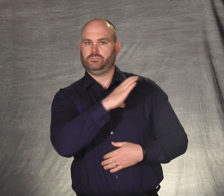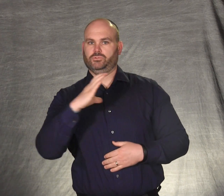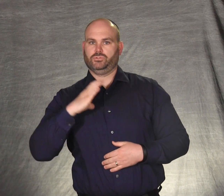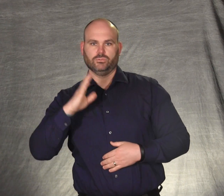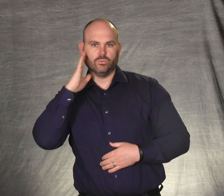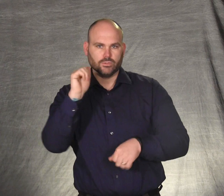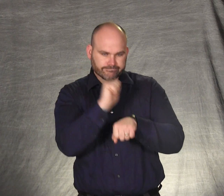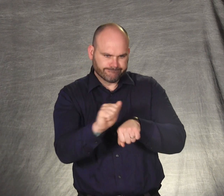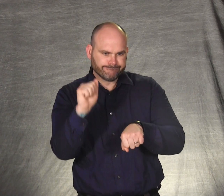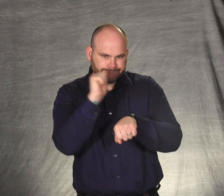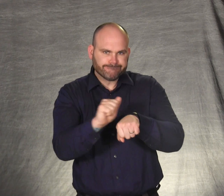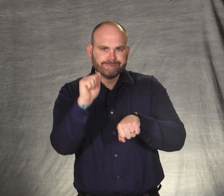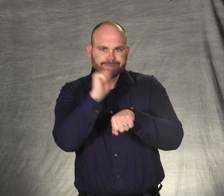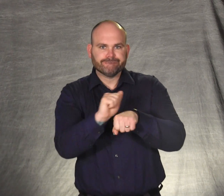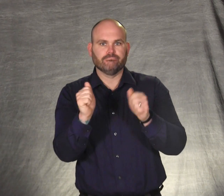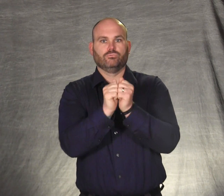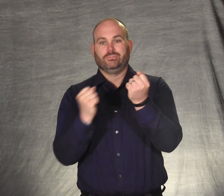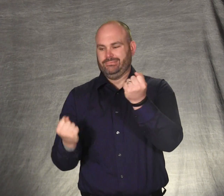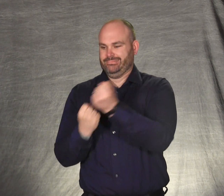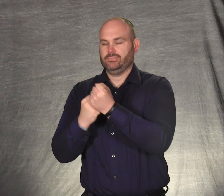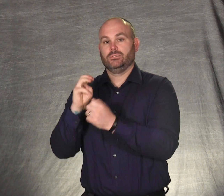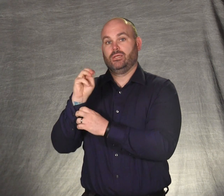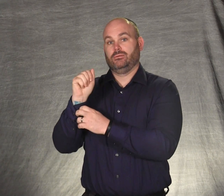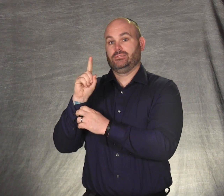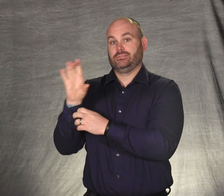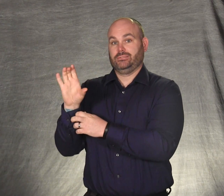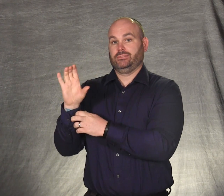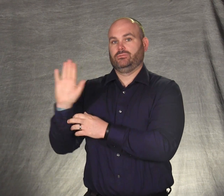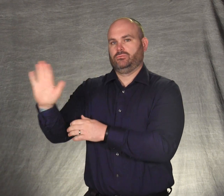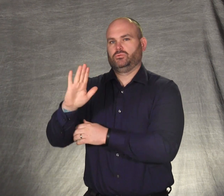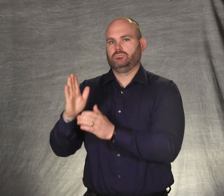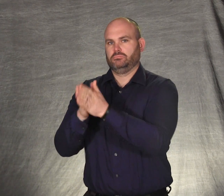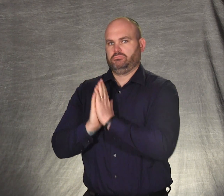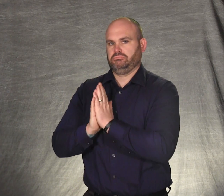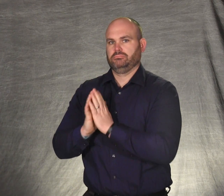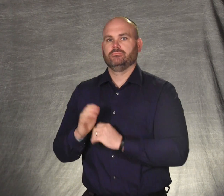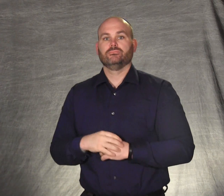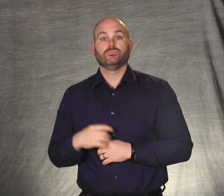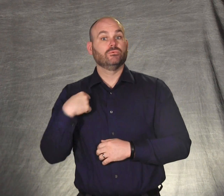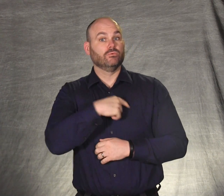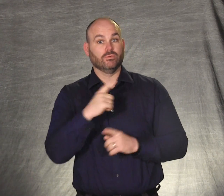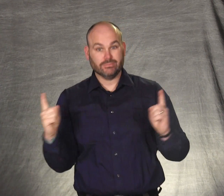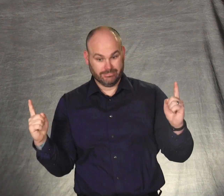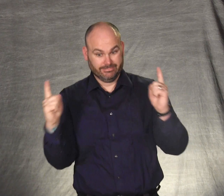The Commission worked on this issue at the request of MADC.